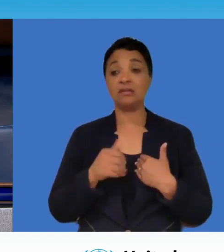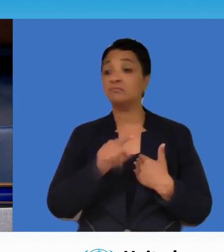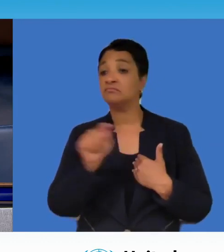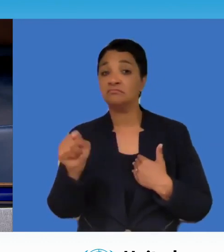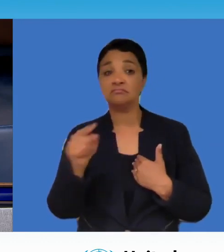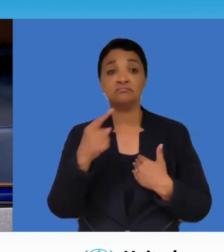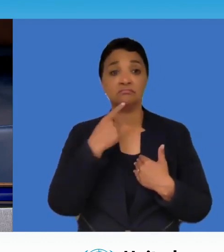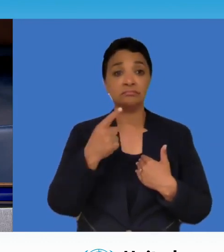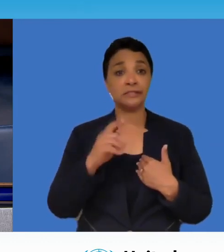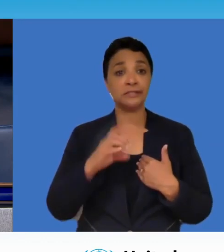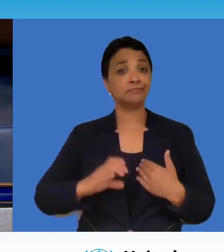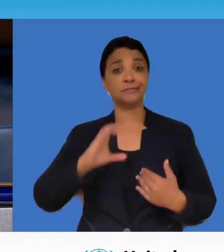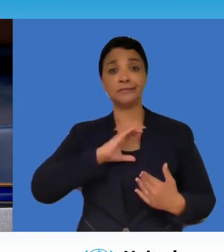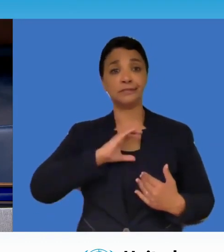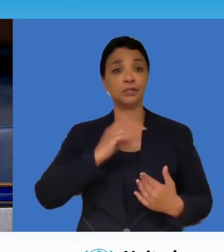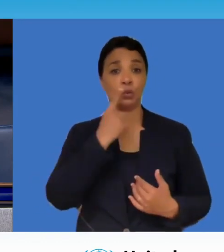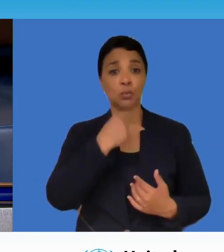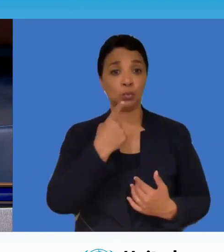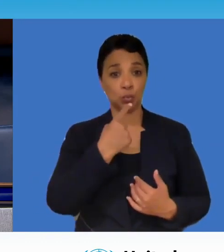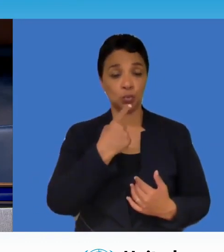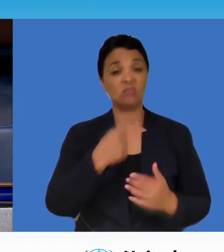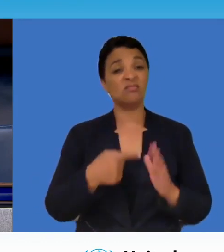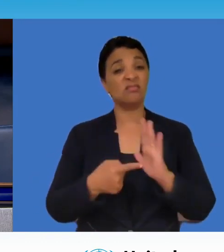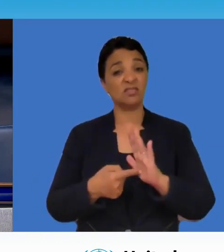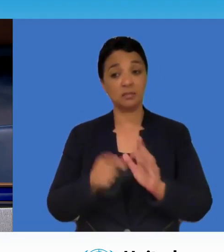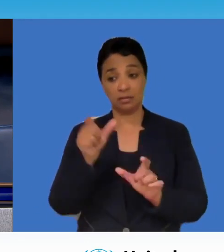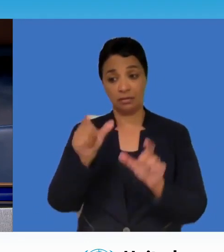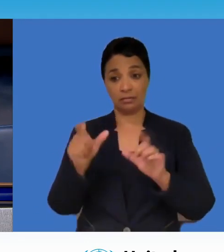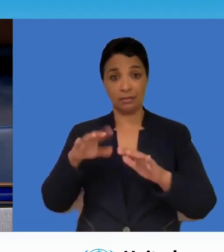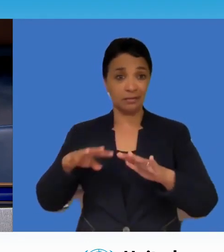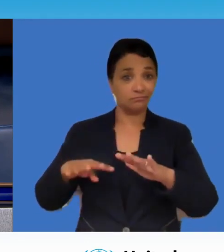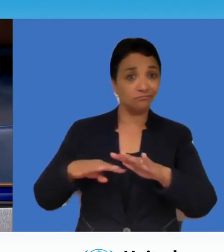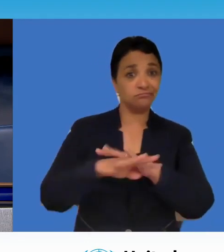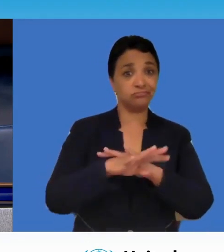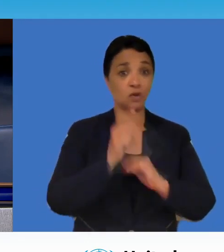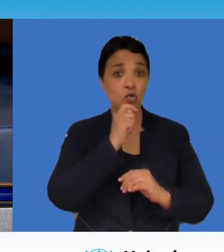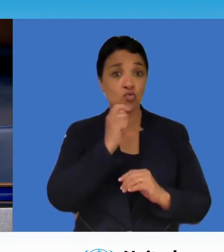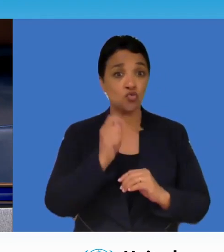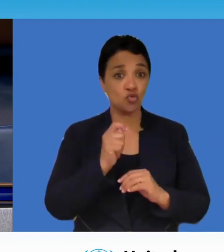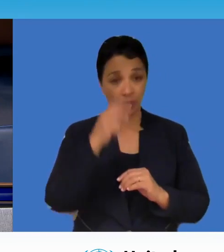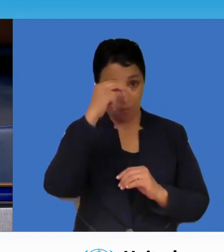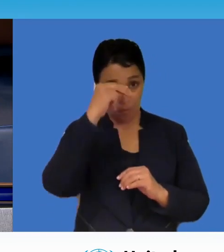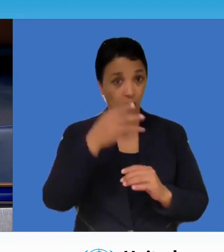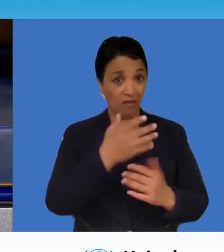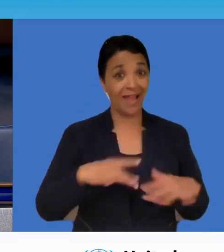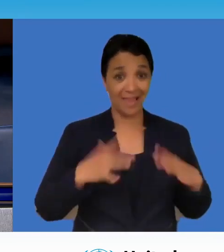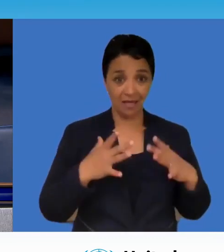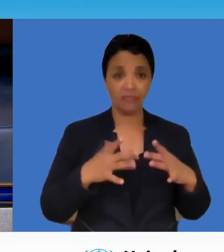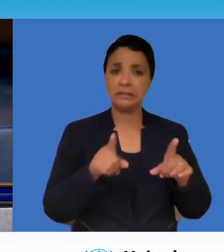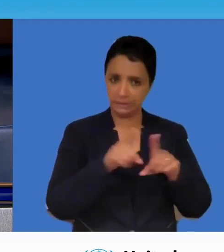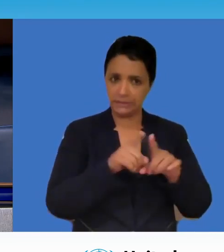example for displaced persons from uh Ukraine Mr President to ensure the full inclusion of people